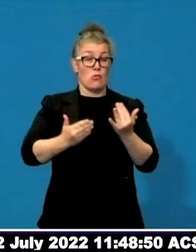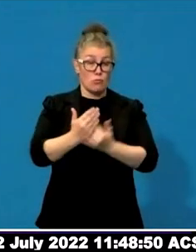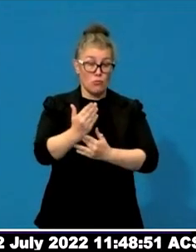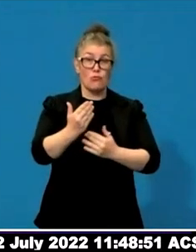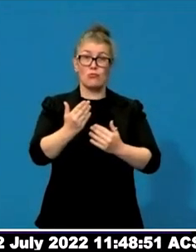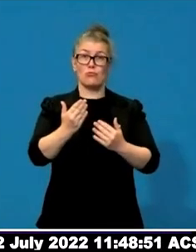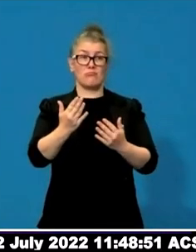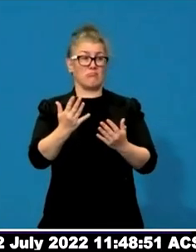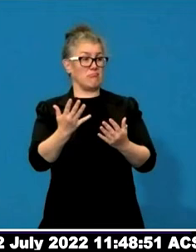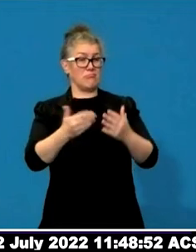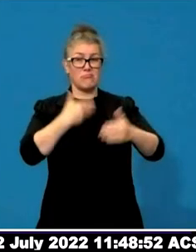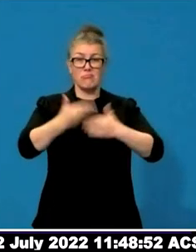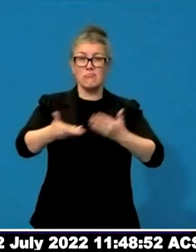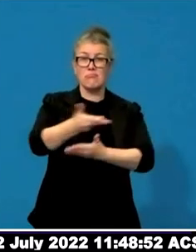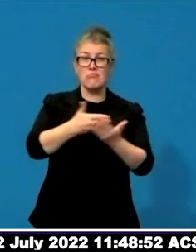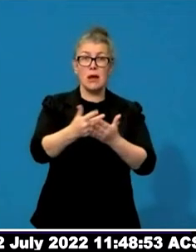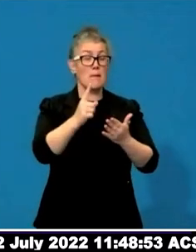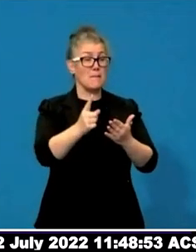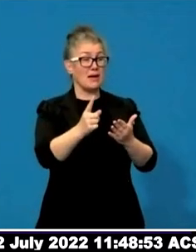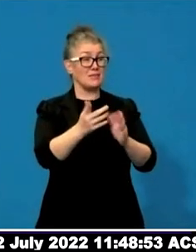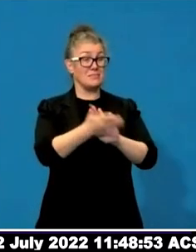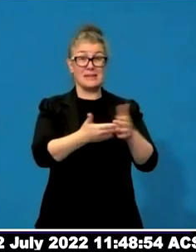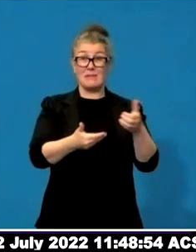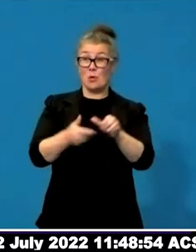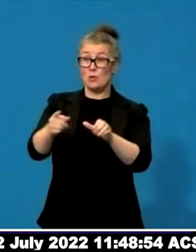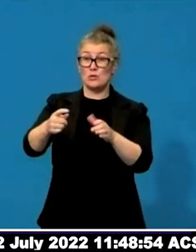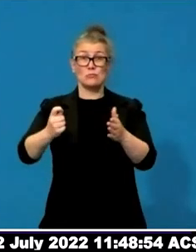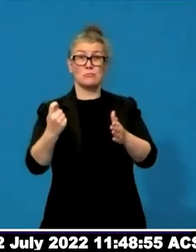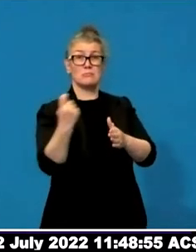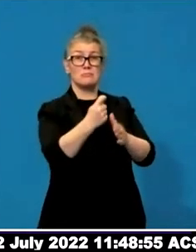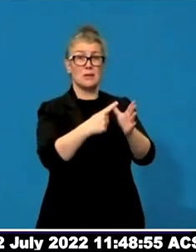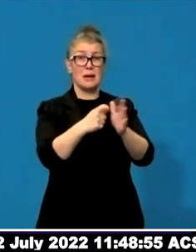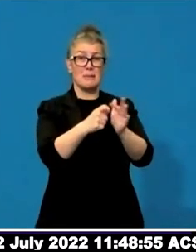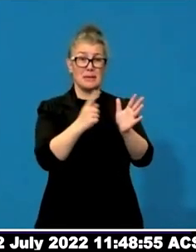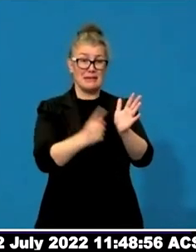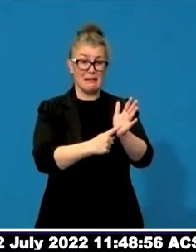so if you make a Section 100 review request,